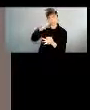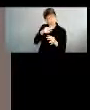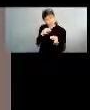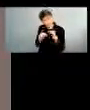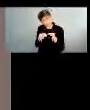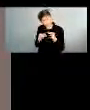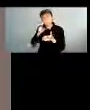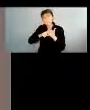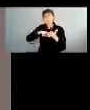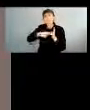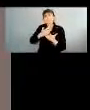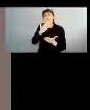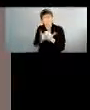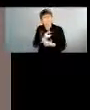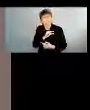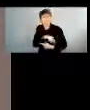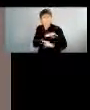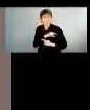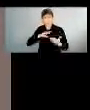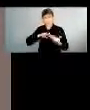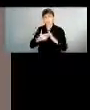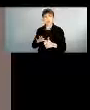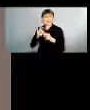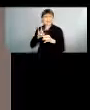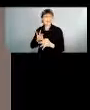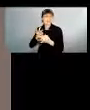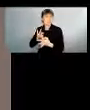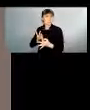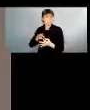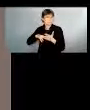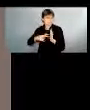you. Artistic quality will always be subjective,